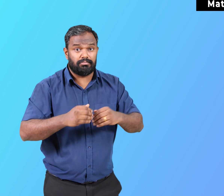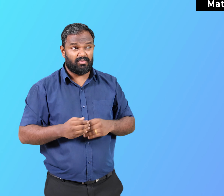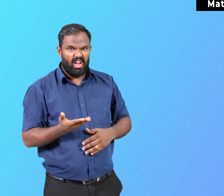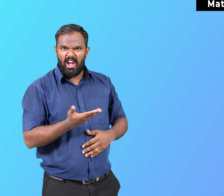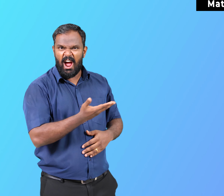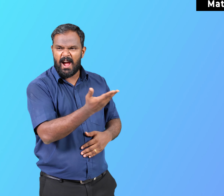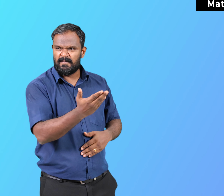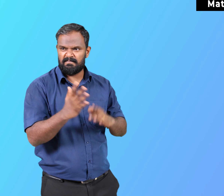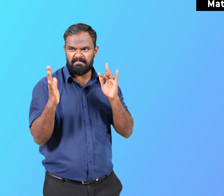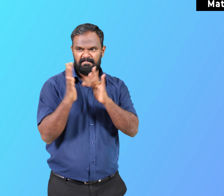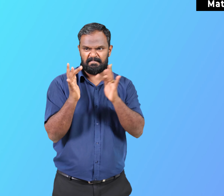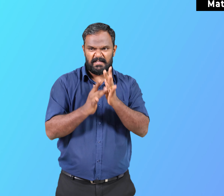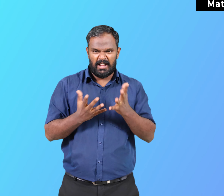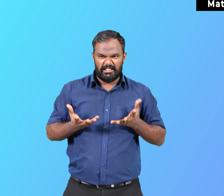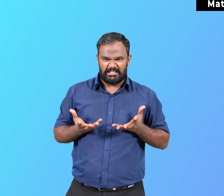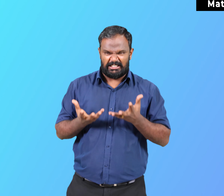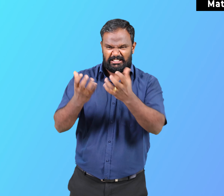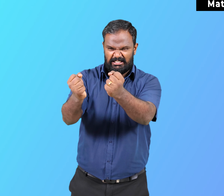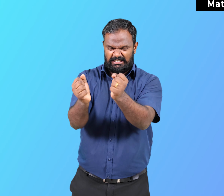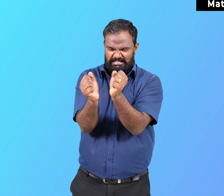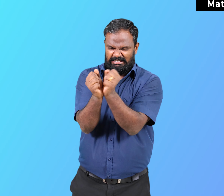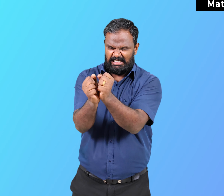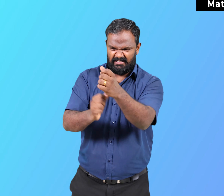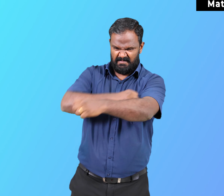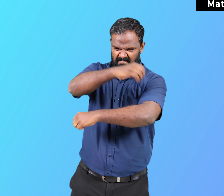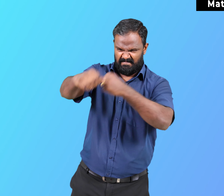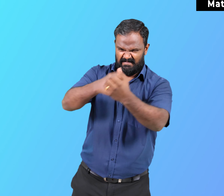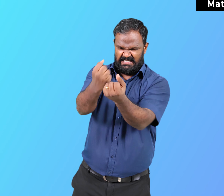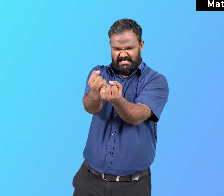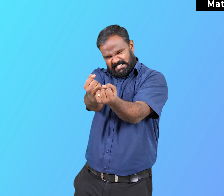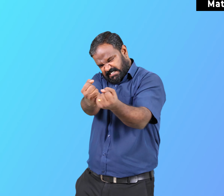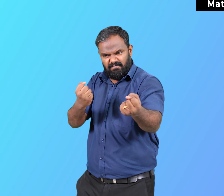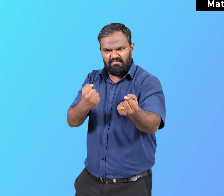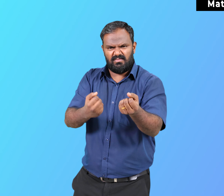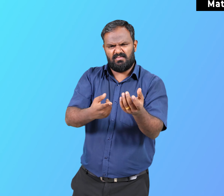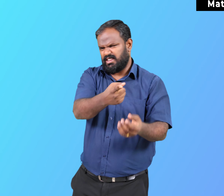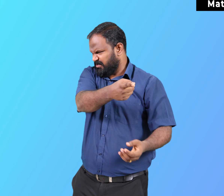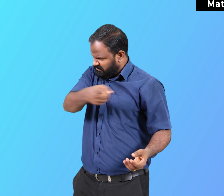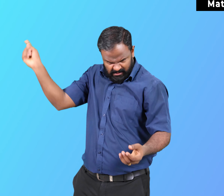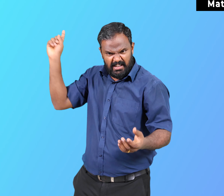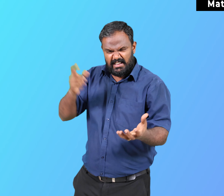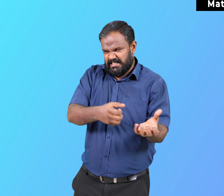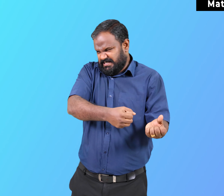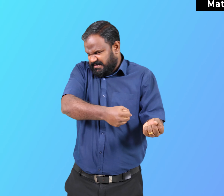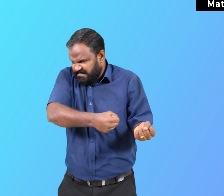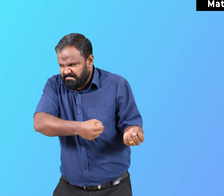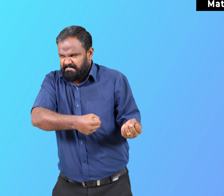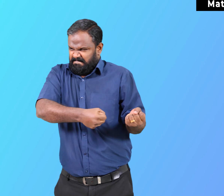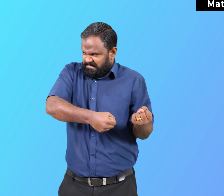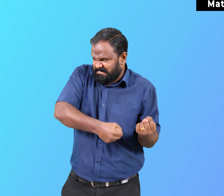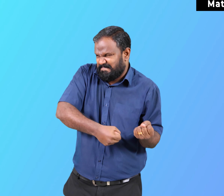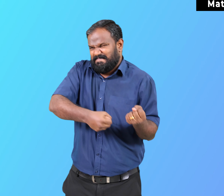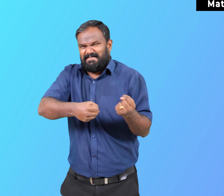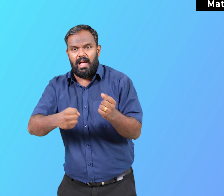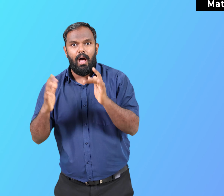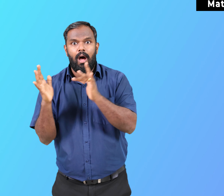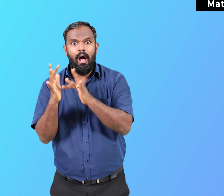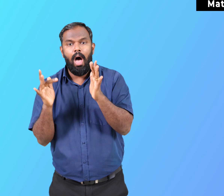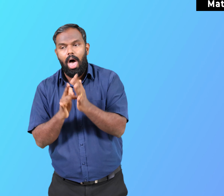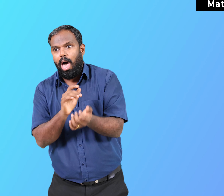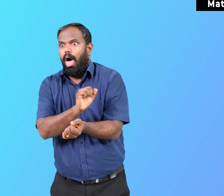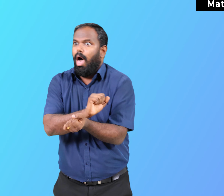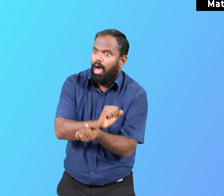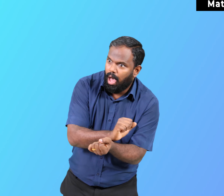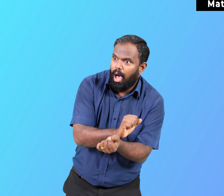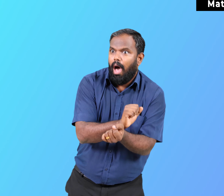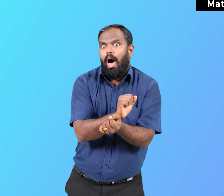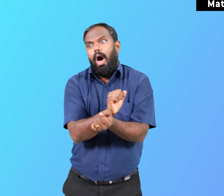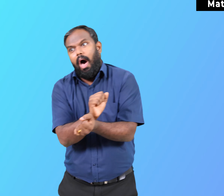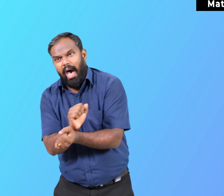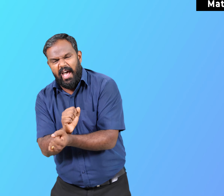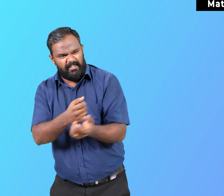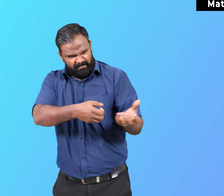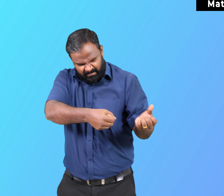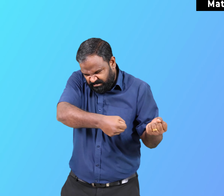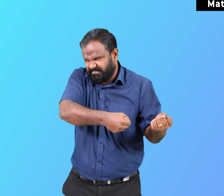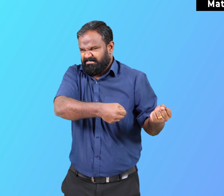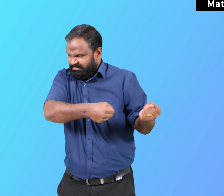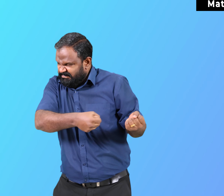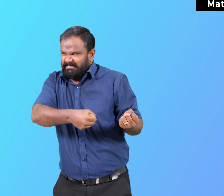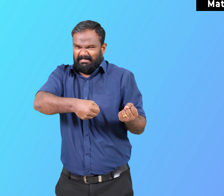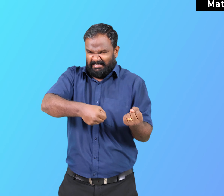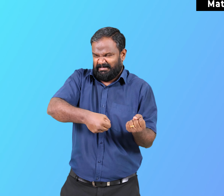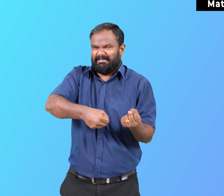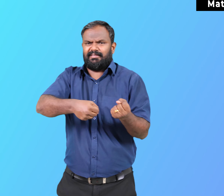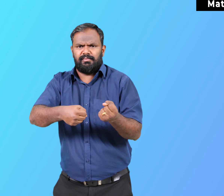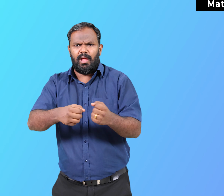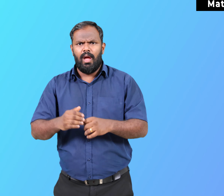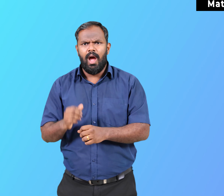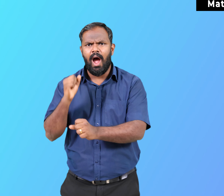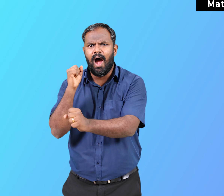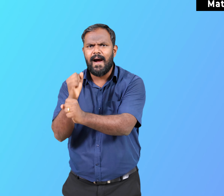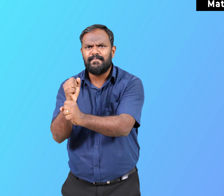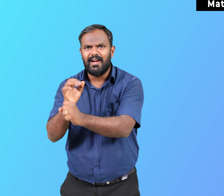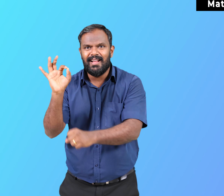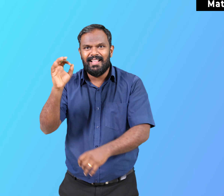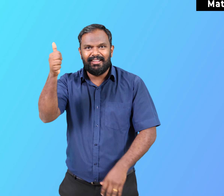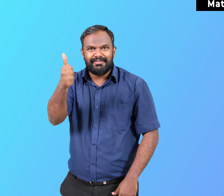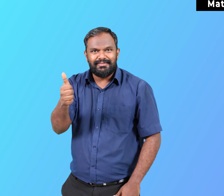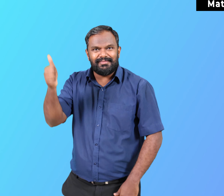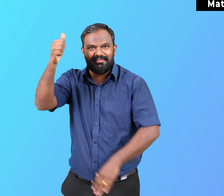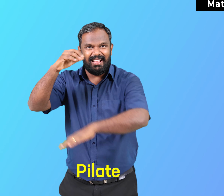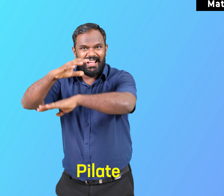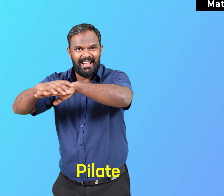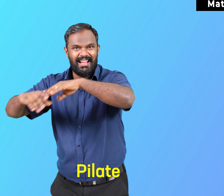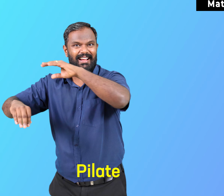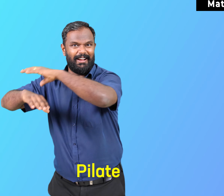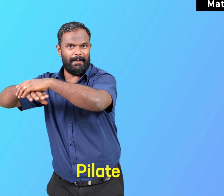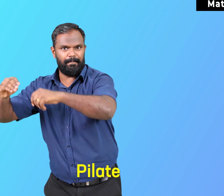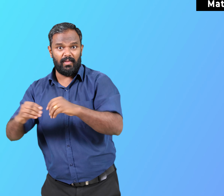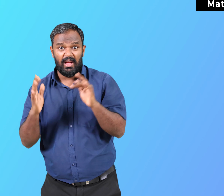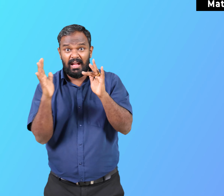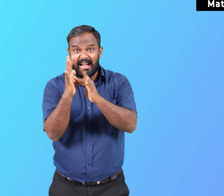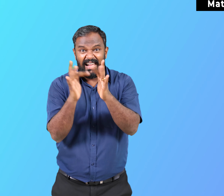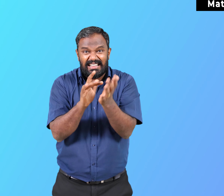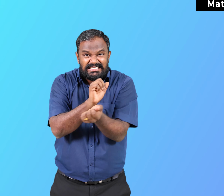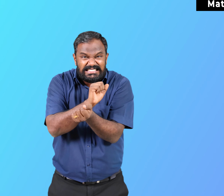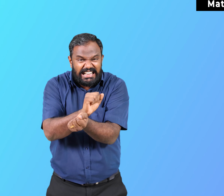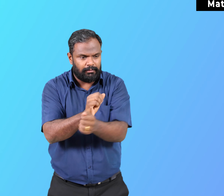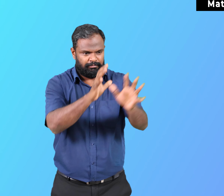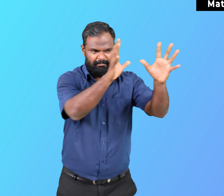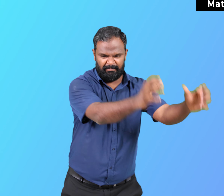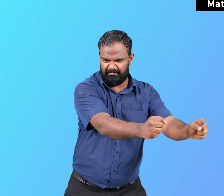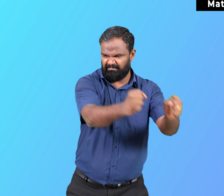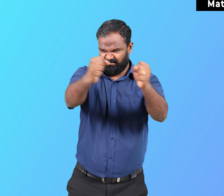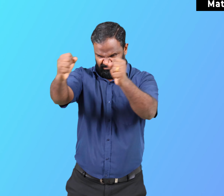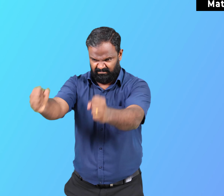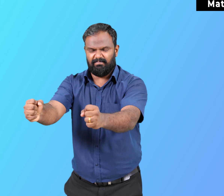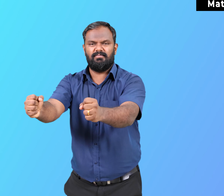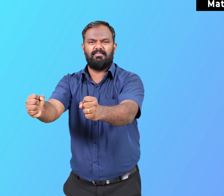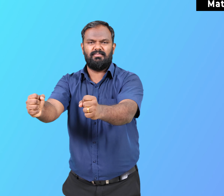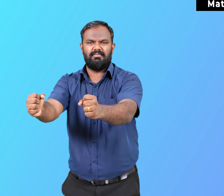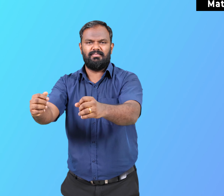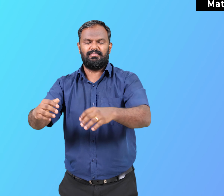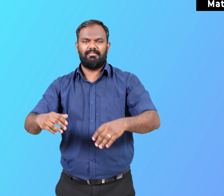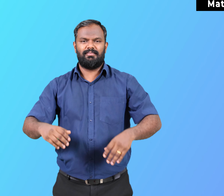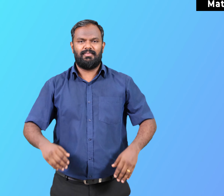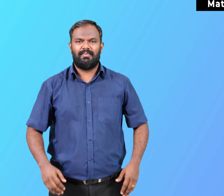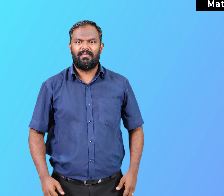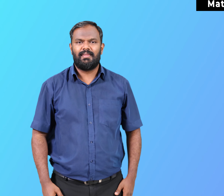They tied him, led him away and handed him over to Pilate, the governor.